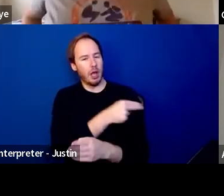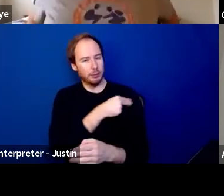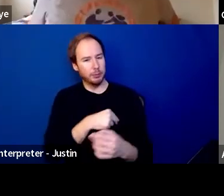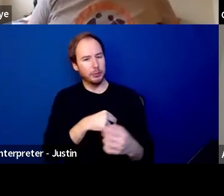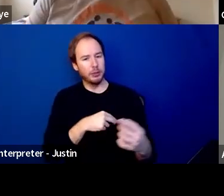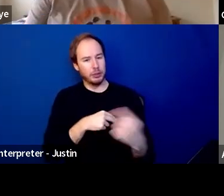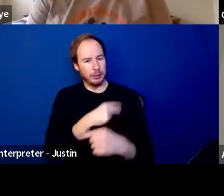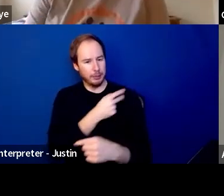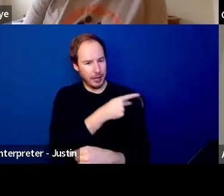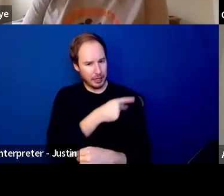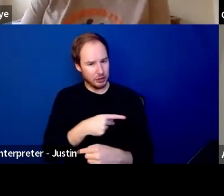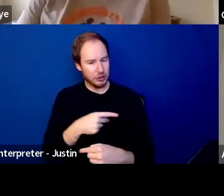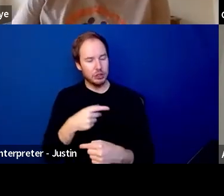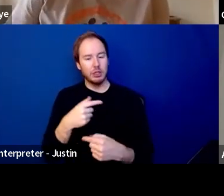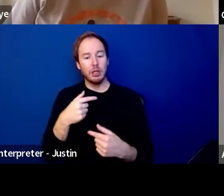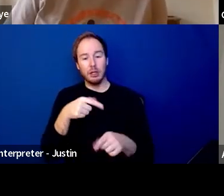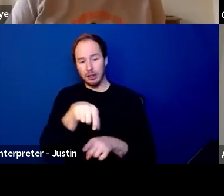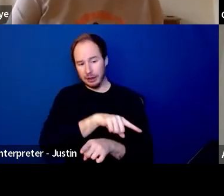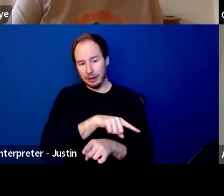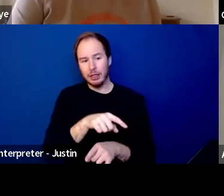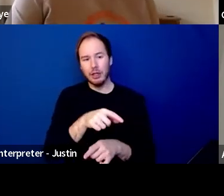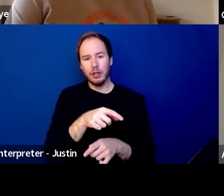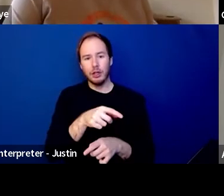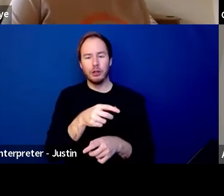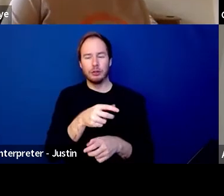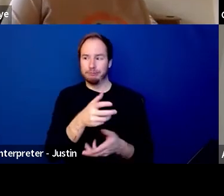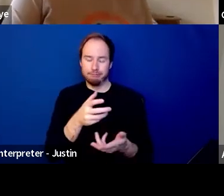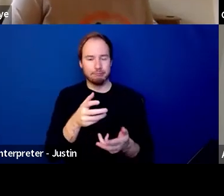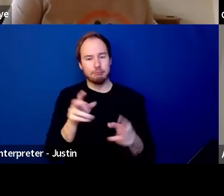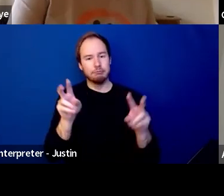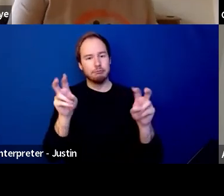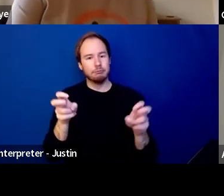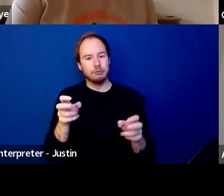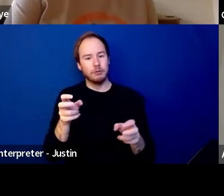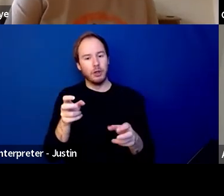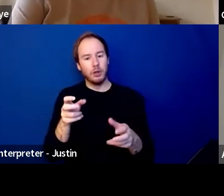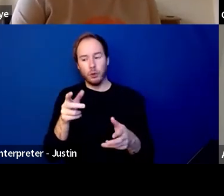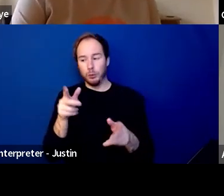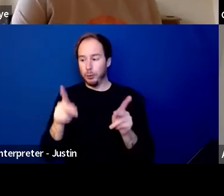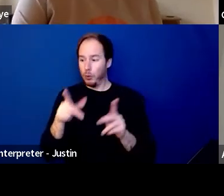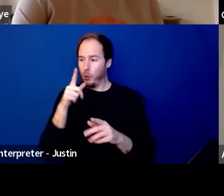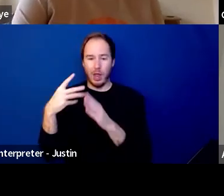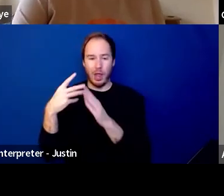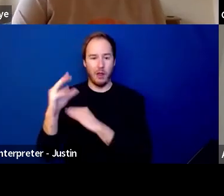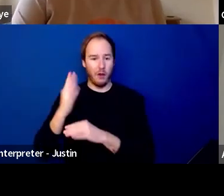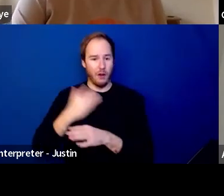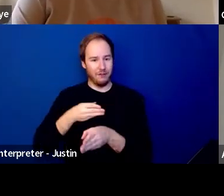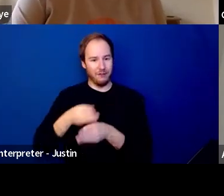are somewhat hard to love by people who are not in our field. And a lot of times you just send 'em to the ER